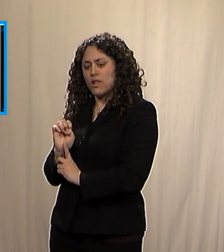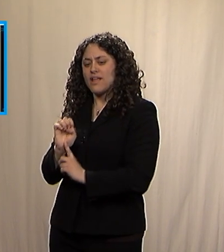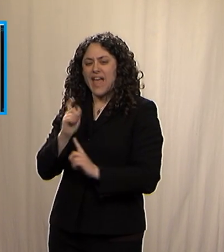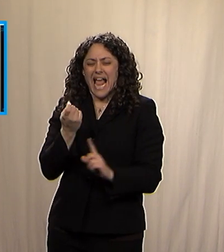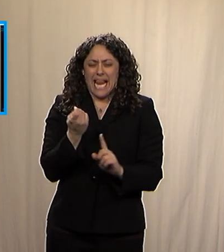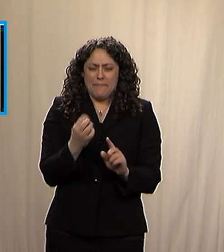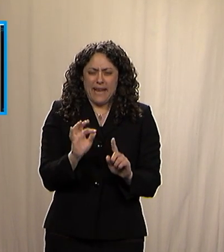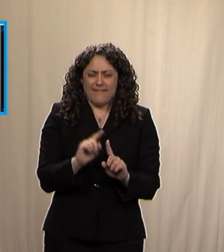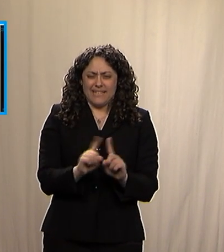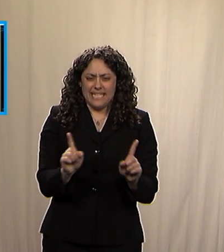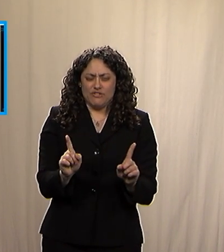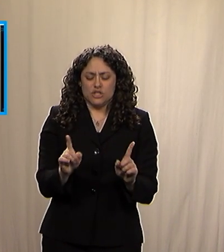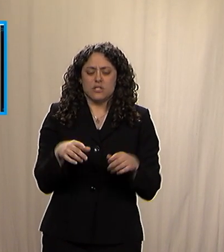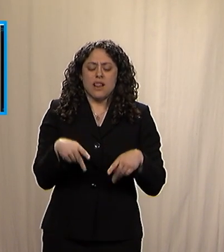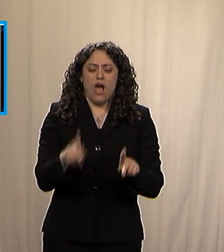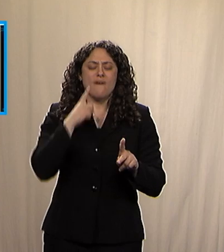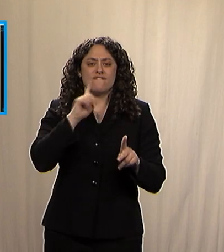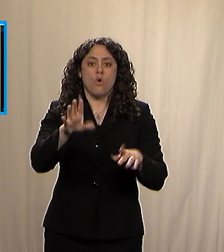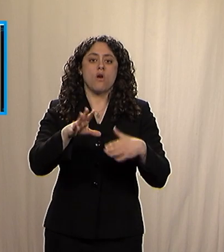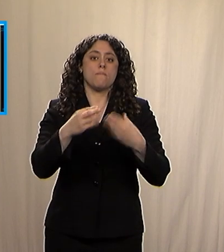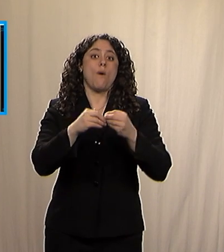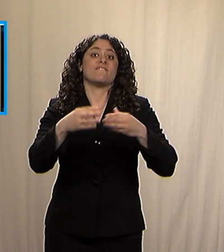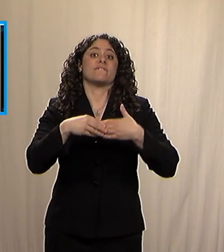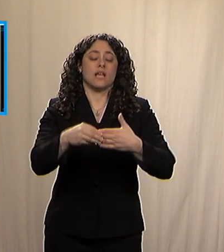It recognizes the professional judgment